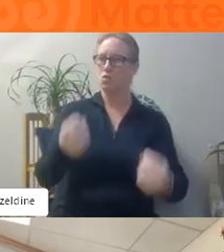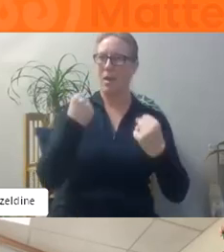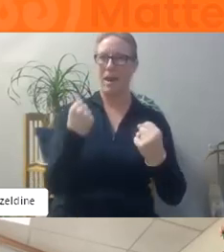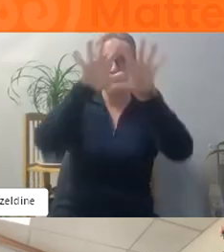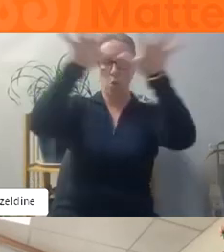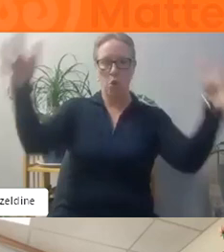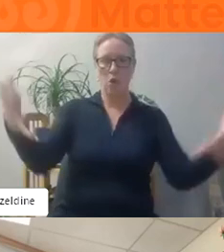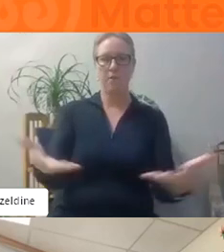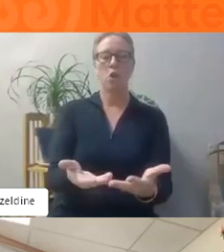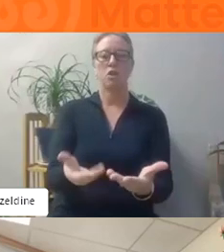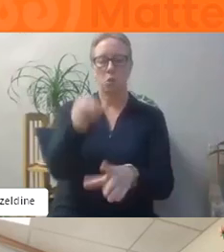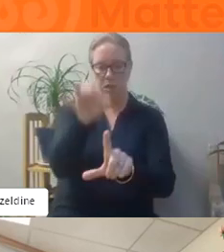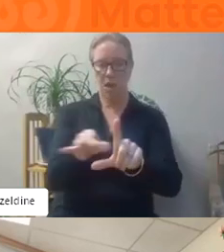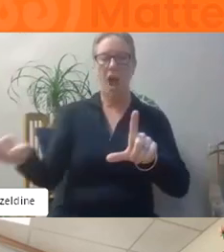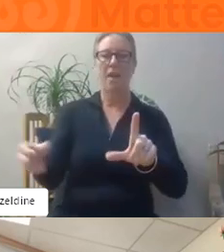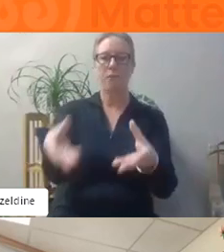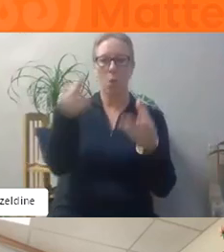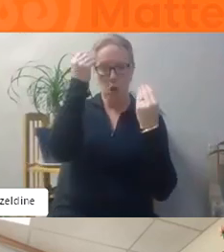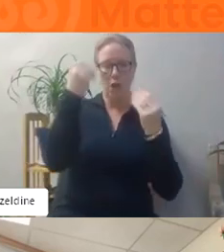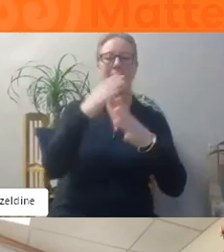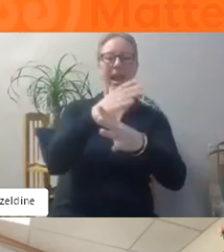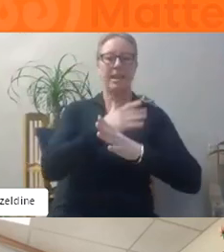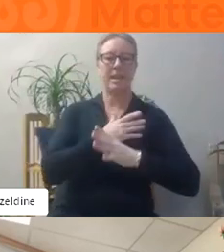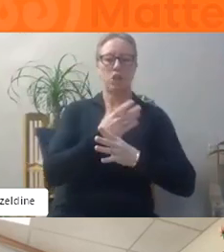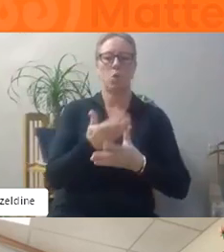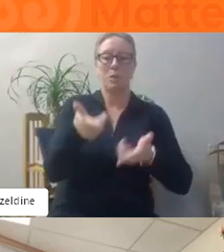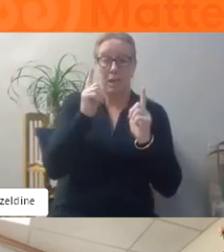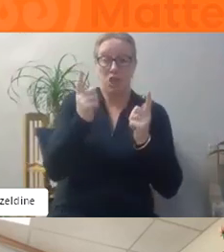for learning and initial teacher education and ongoing professional